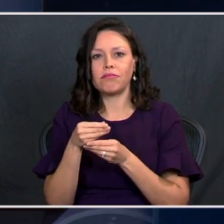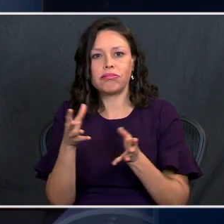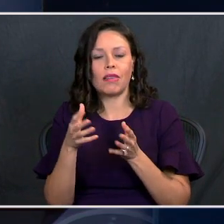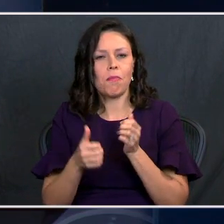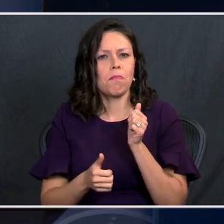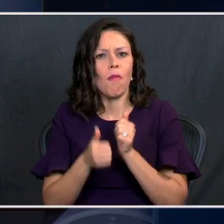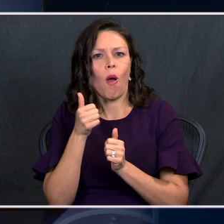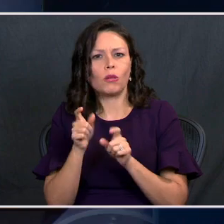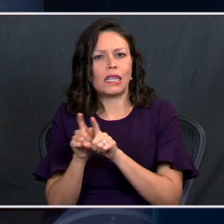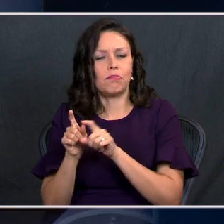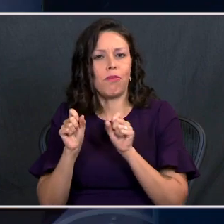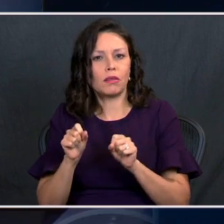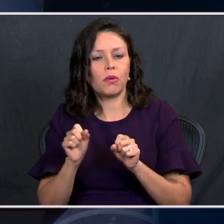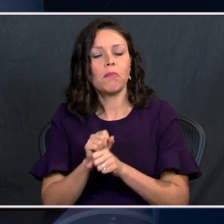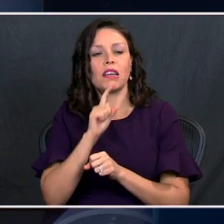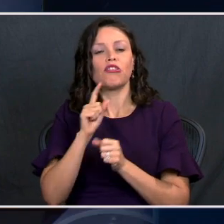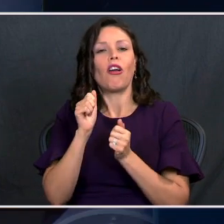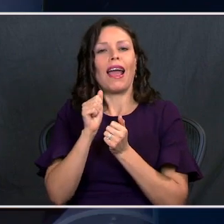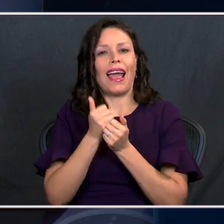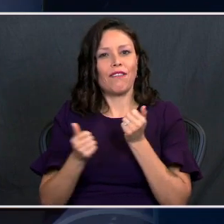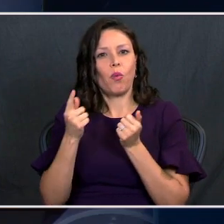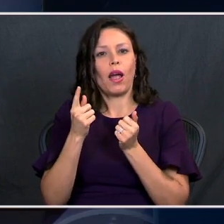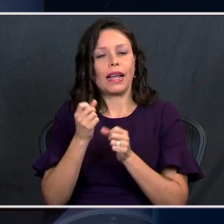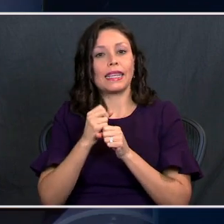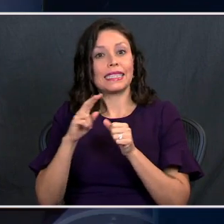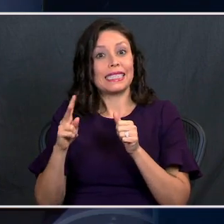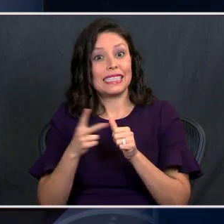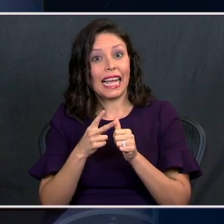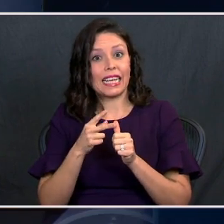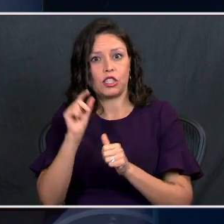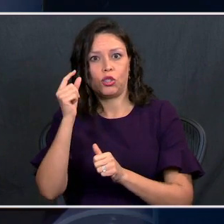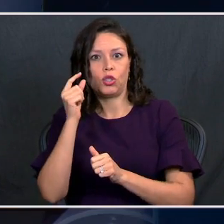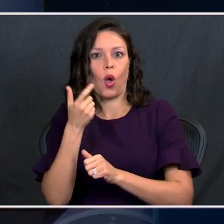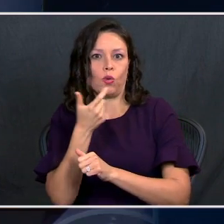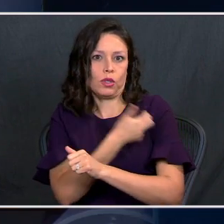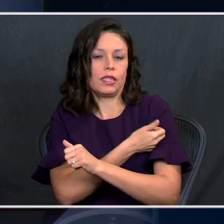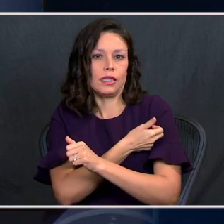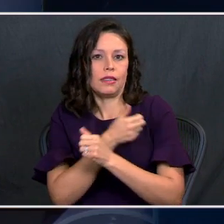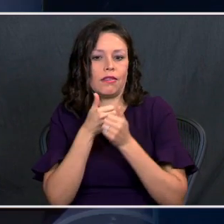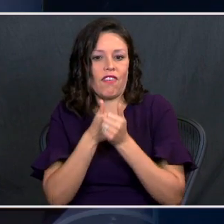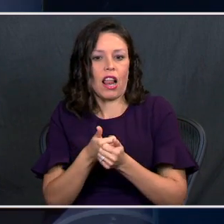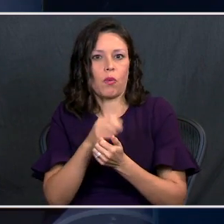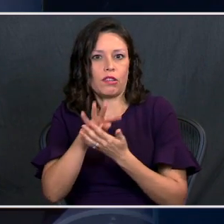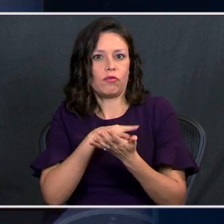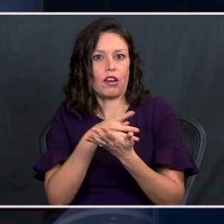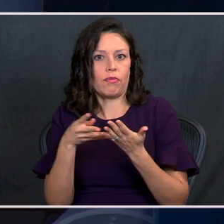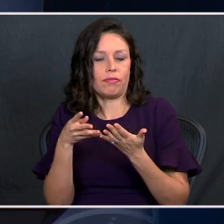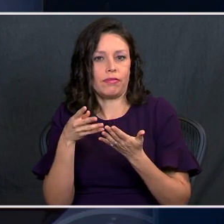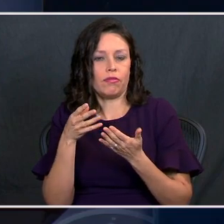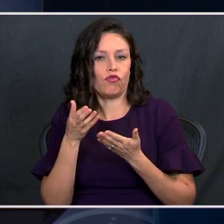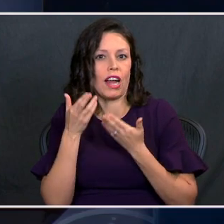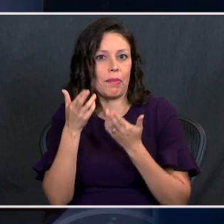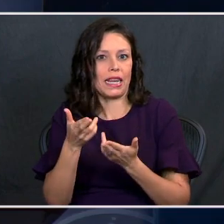while also ensuring that everyone can get the second dose on the FDA-recommended schedule. So the confusion around this issue --